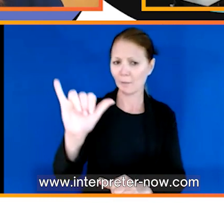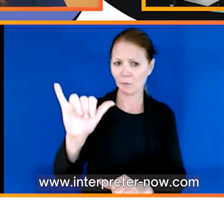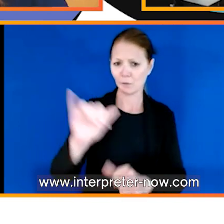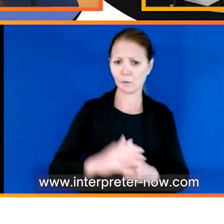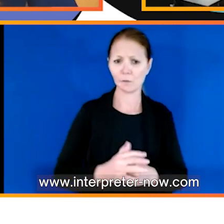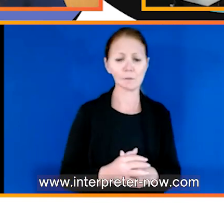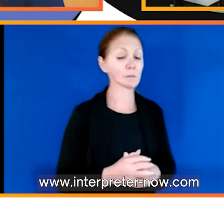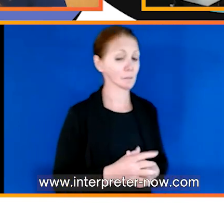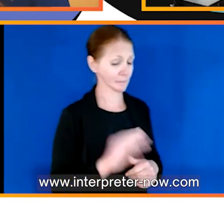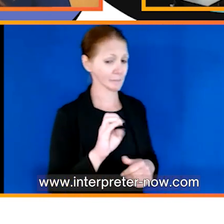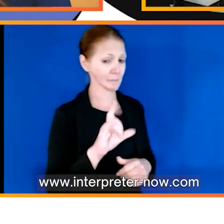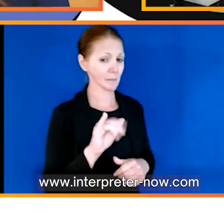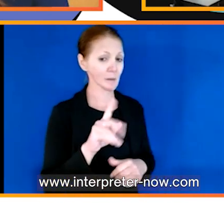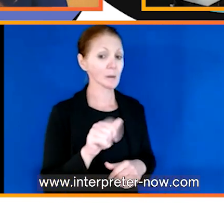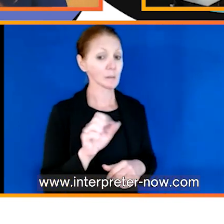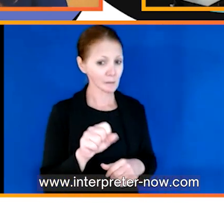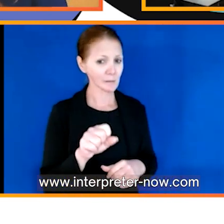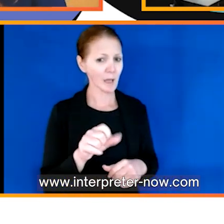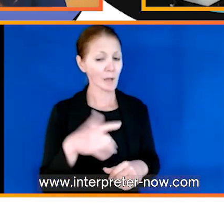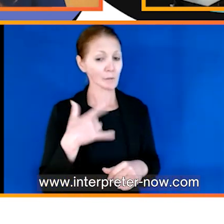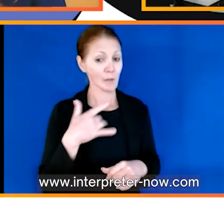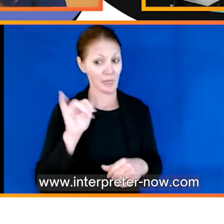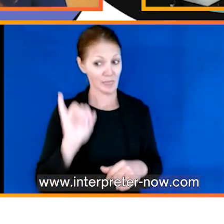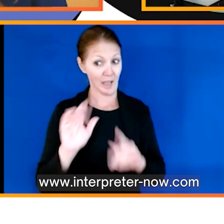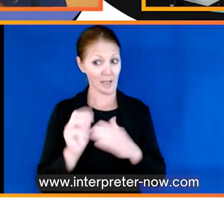was a long time ago.